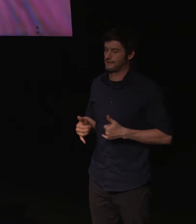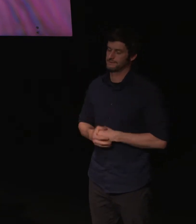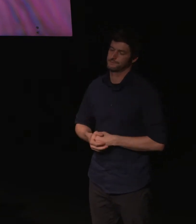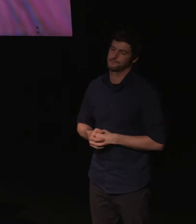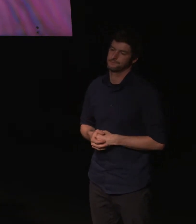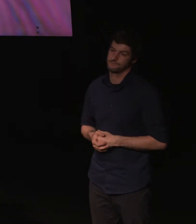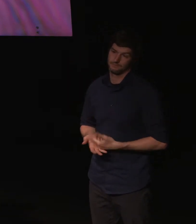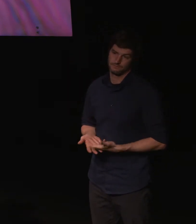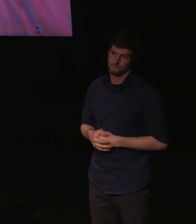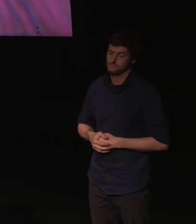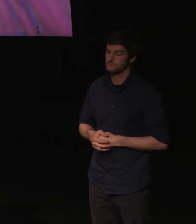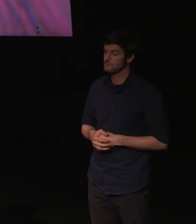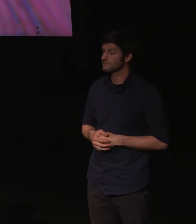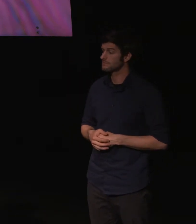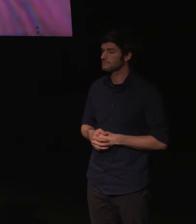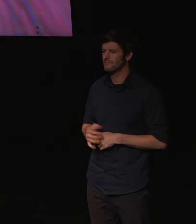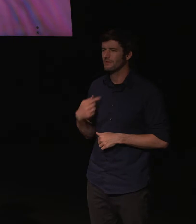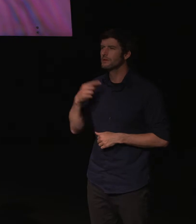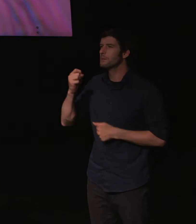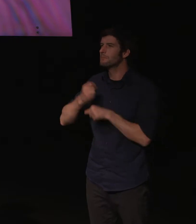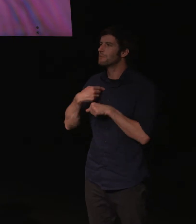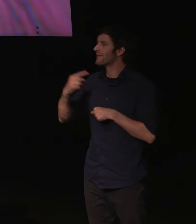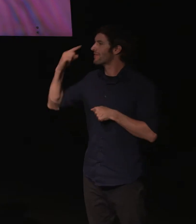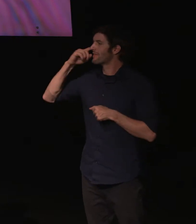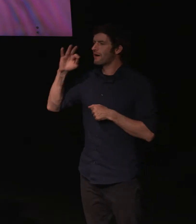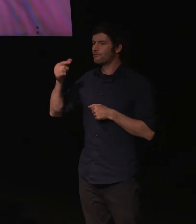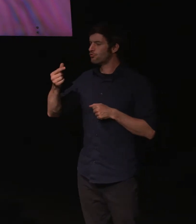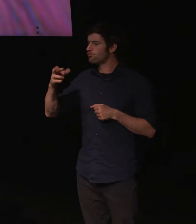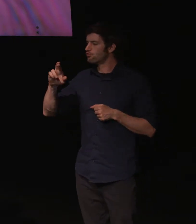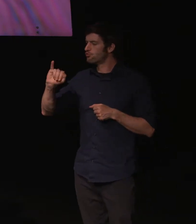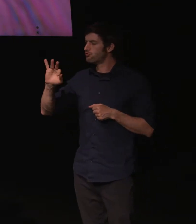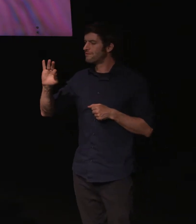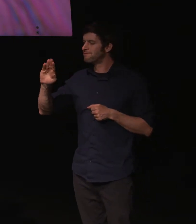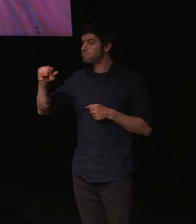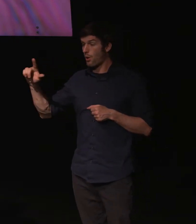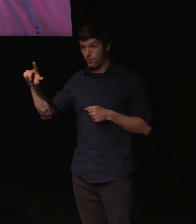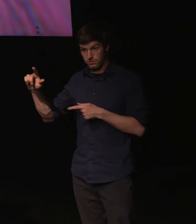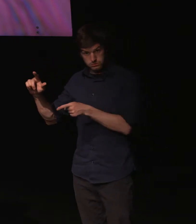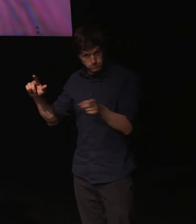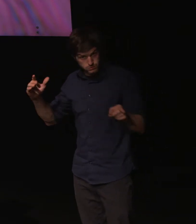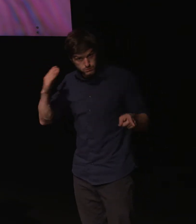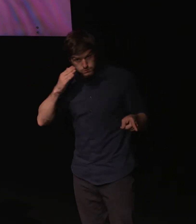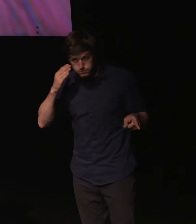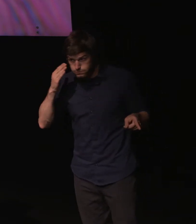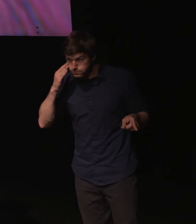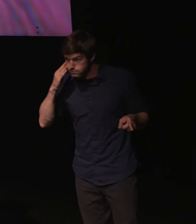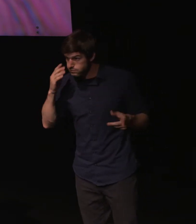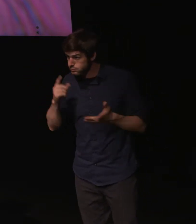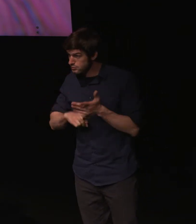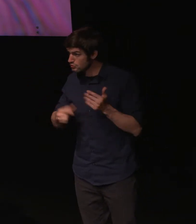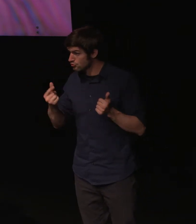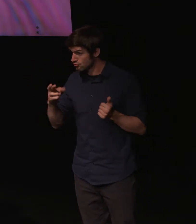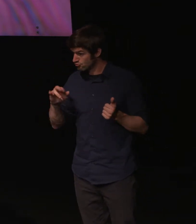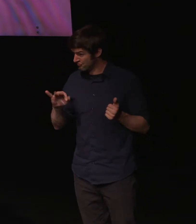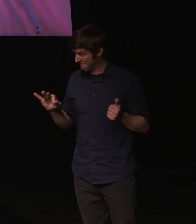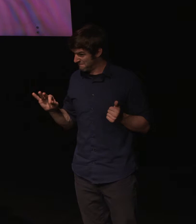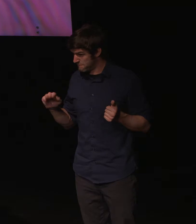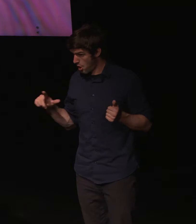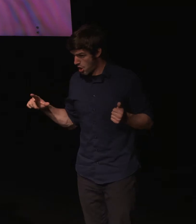I'm reminded of like Grifball. By show of applause who here knows Grifball in Halo? AUDIENCE CHEERS AND APPLAUDS Thank you.